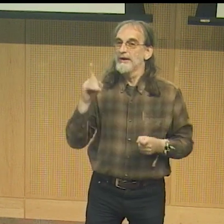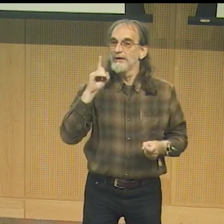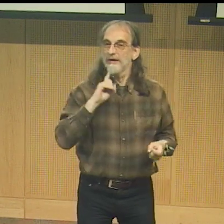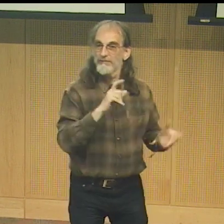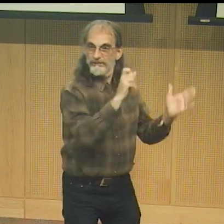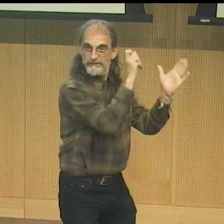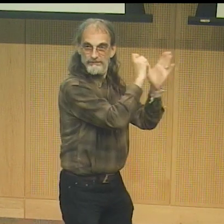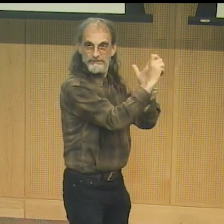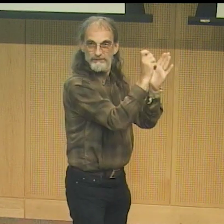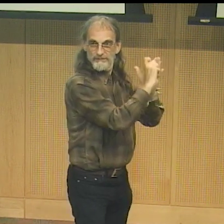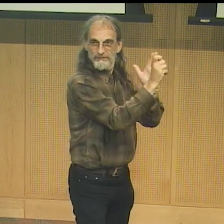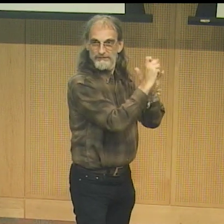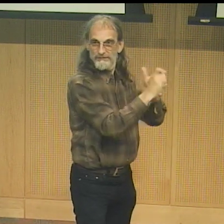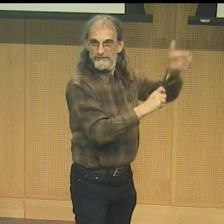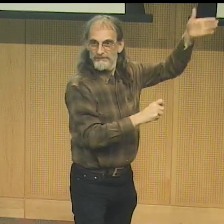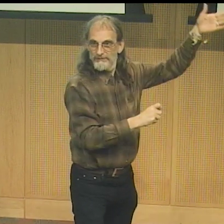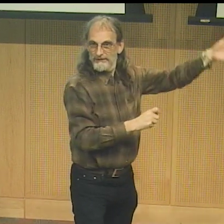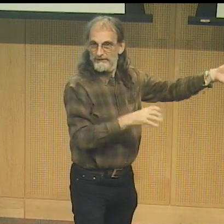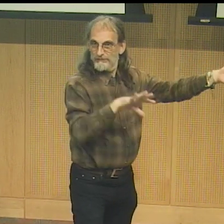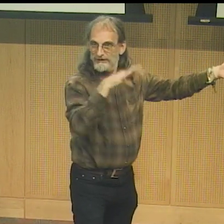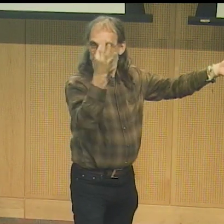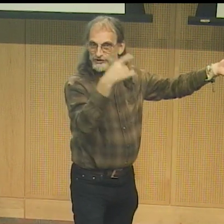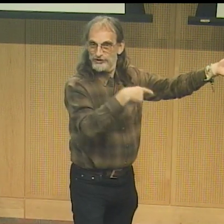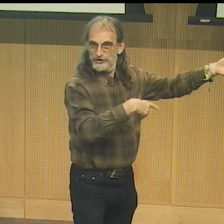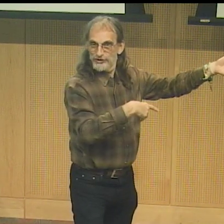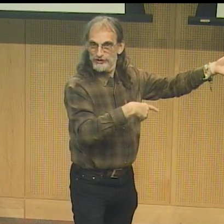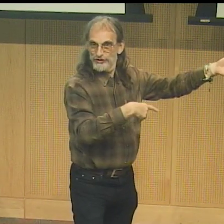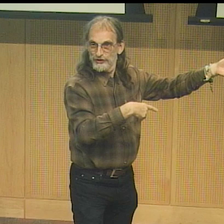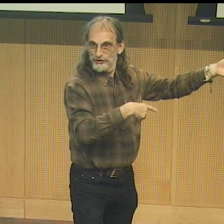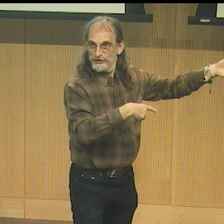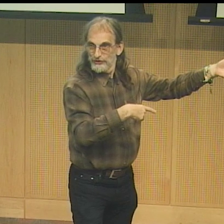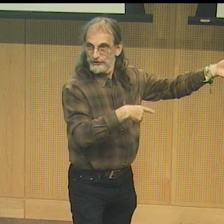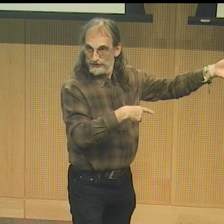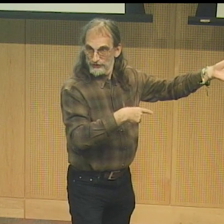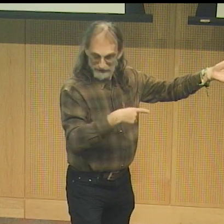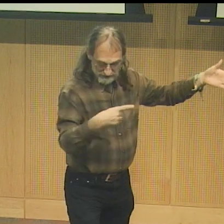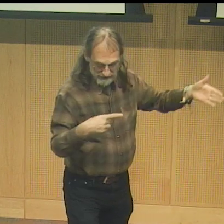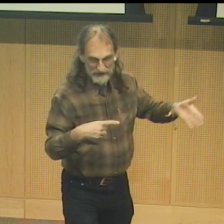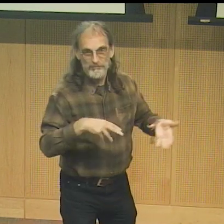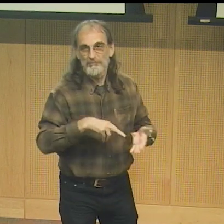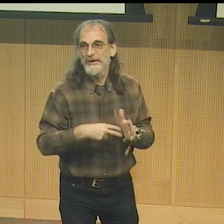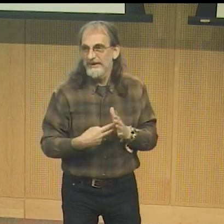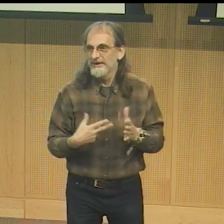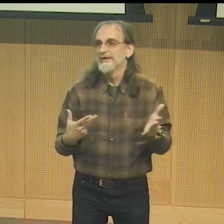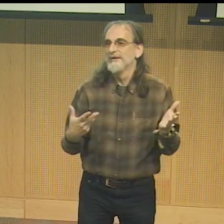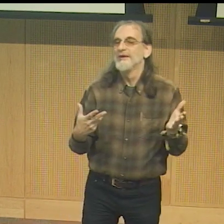So, what they would do is write French on one part, the answers, and then English on the other side.